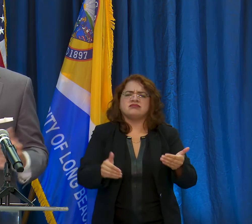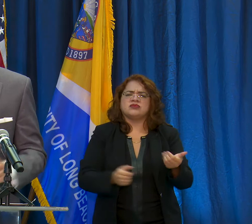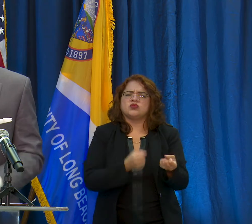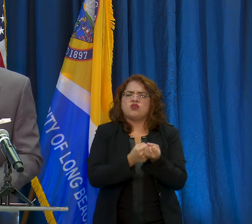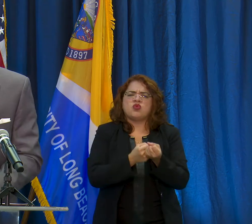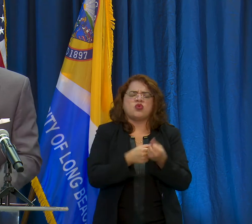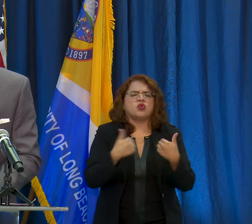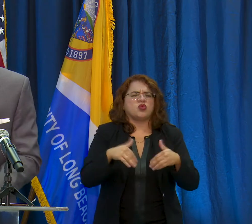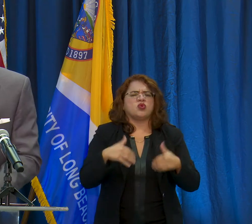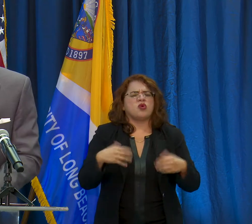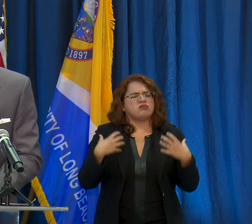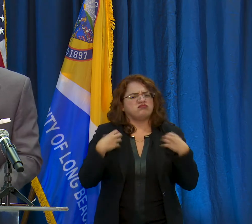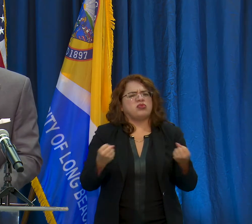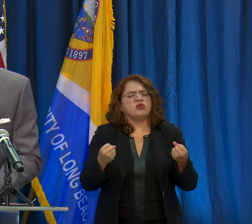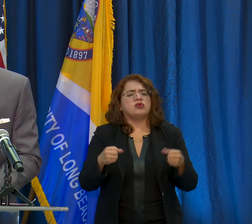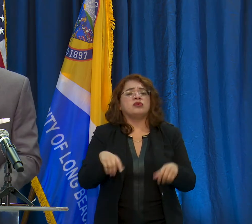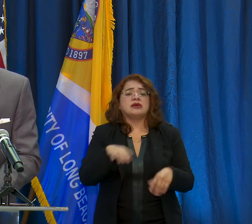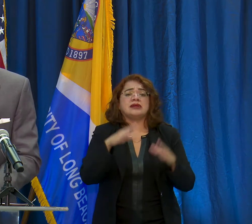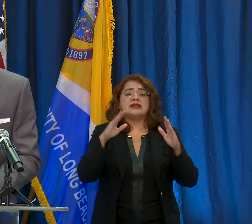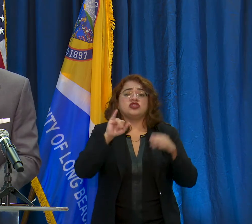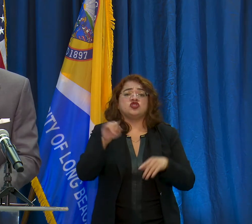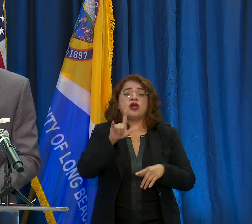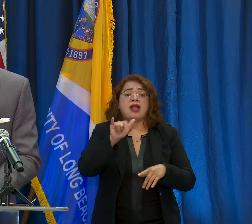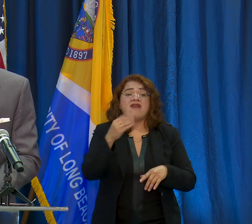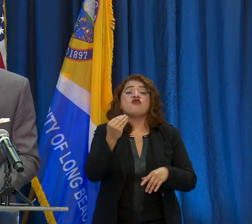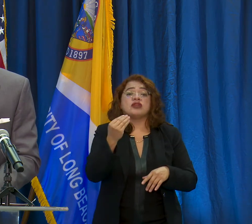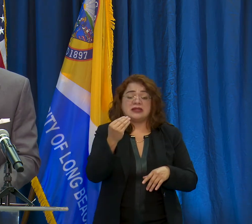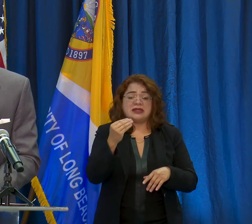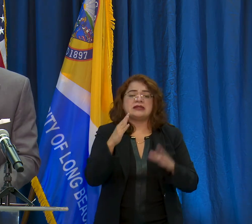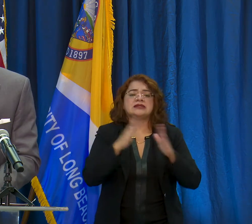the City Council approved almost $40 million worth